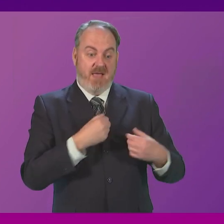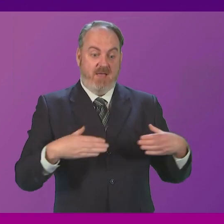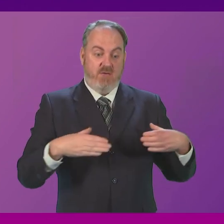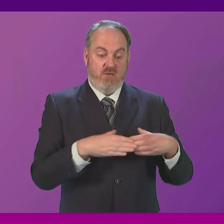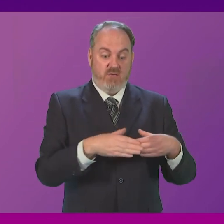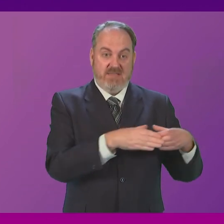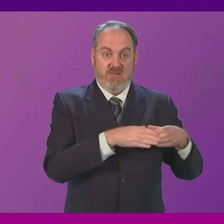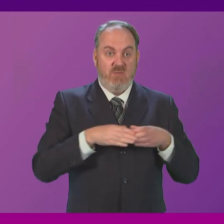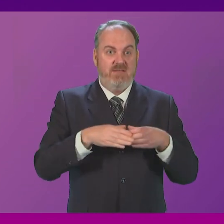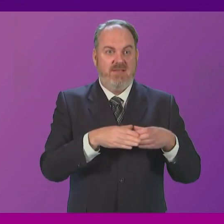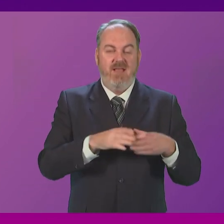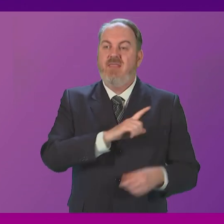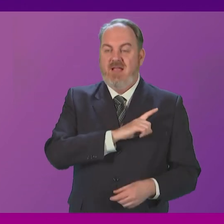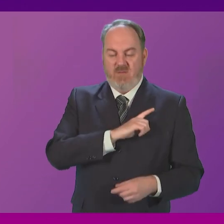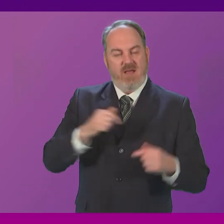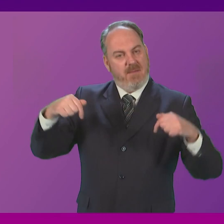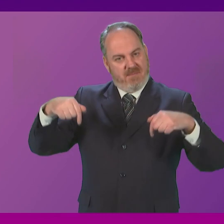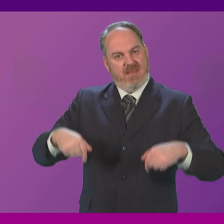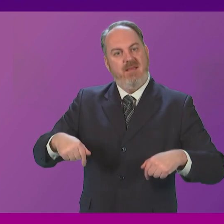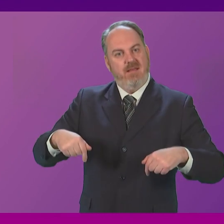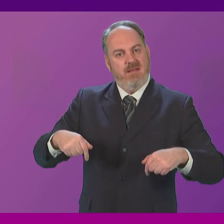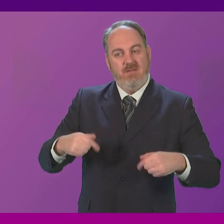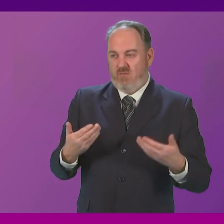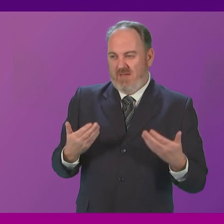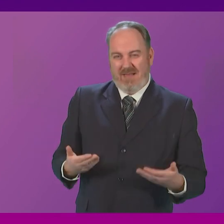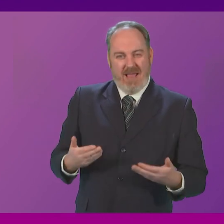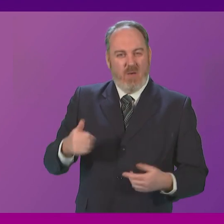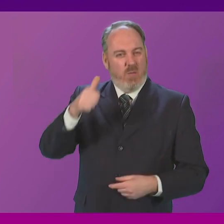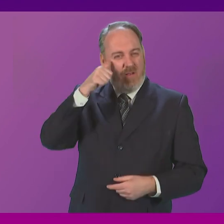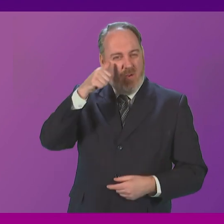Here and now, we are as far as it is possible to be from a Scottish parliamentary election.